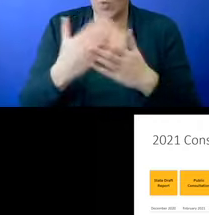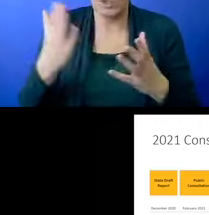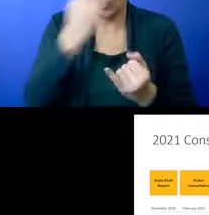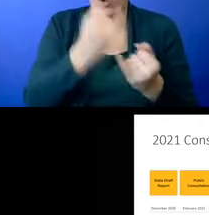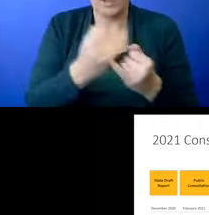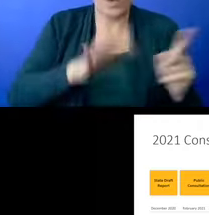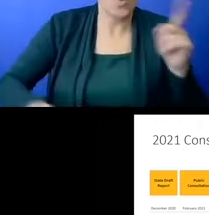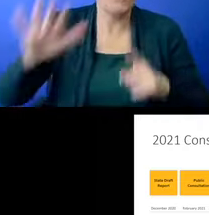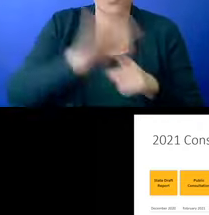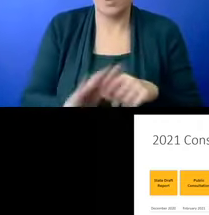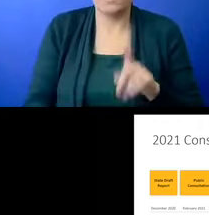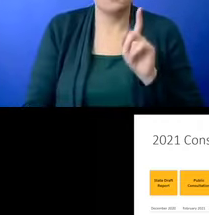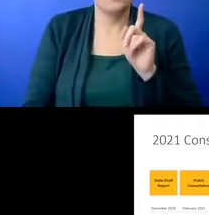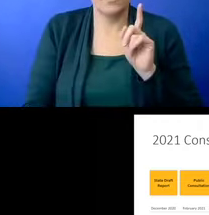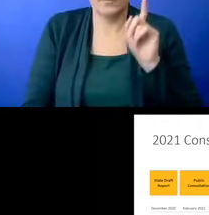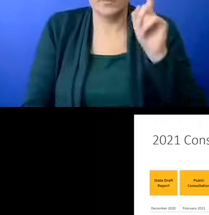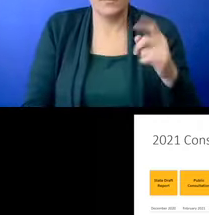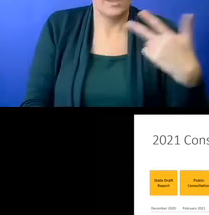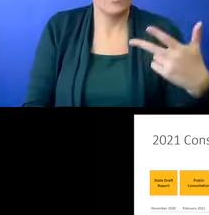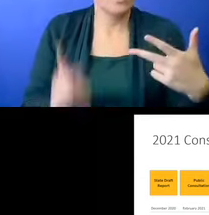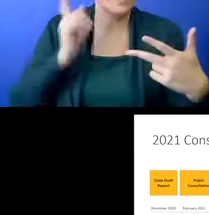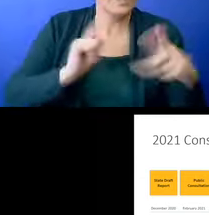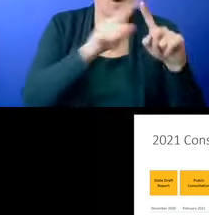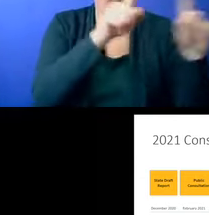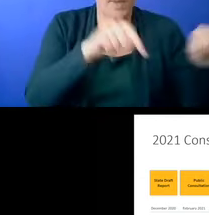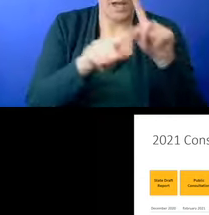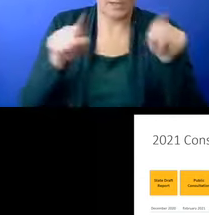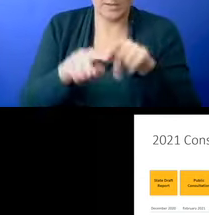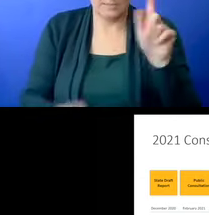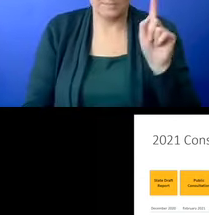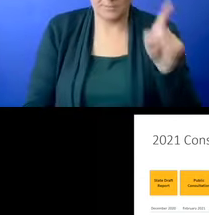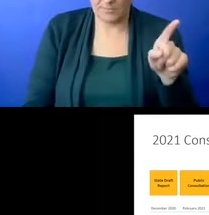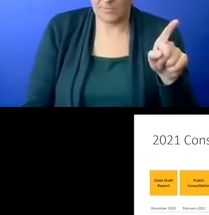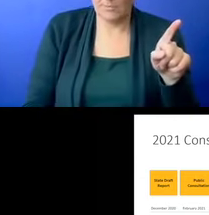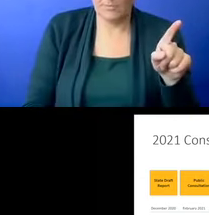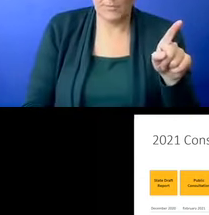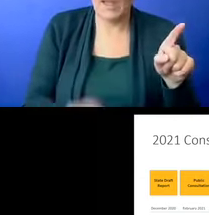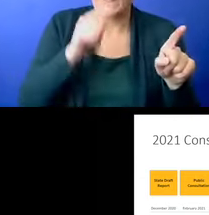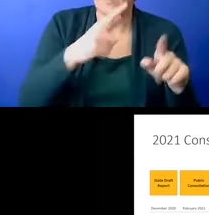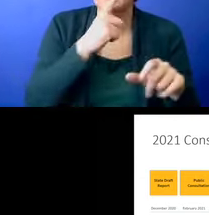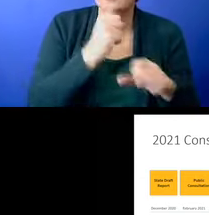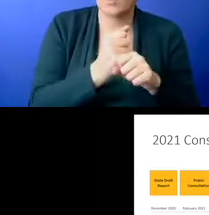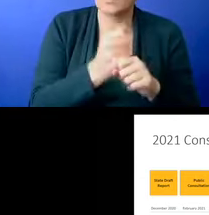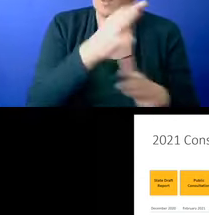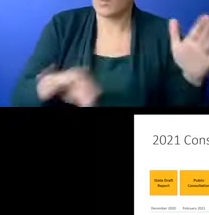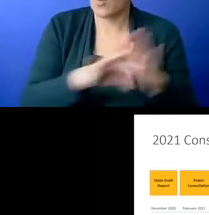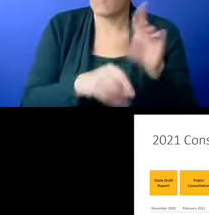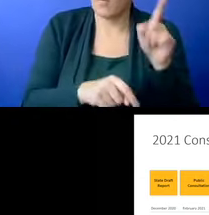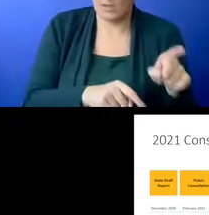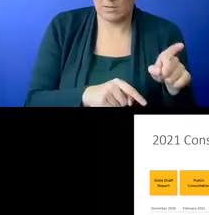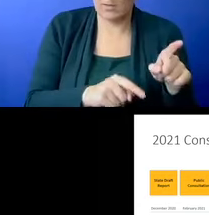At the top here, you can see three yellow boxes. That is referring to the actions that the state is taking:–